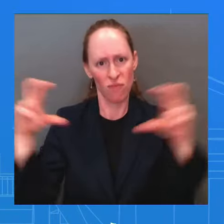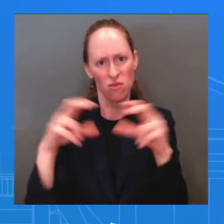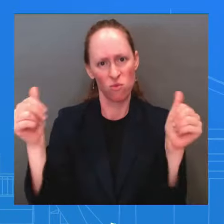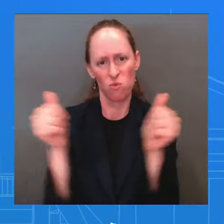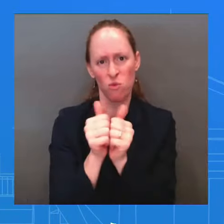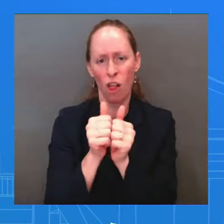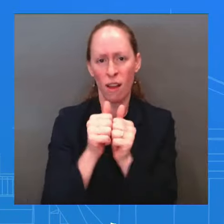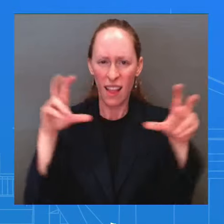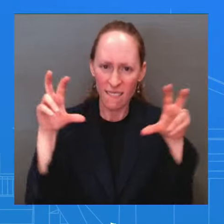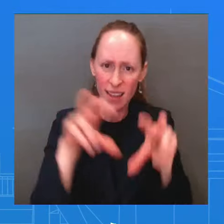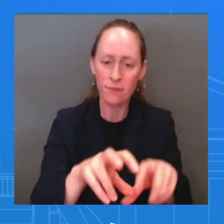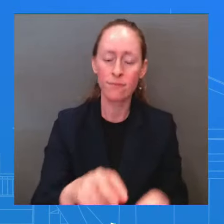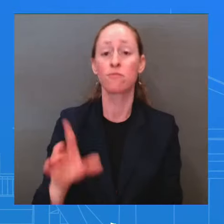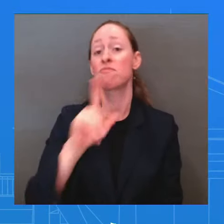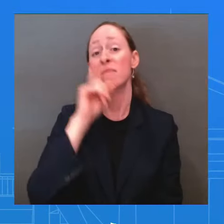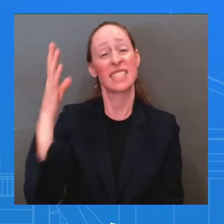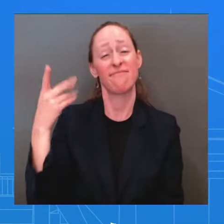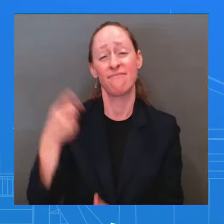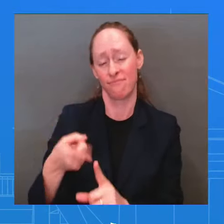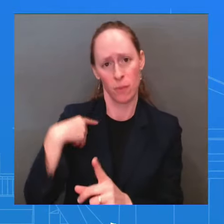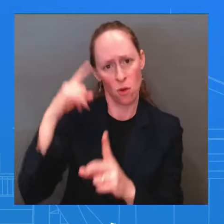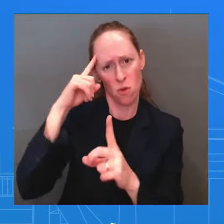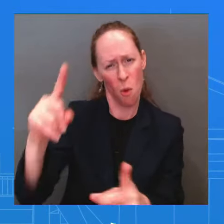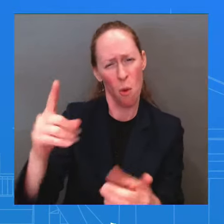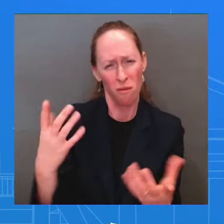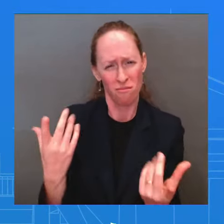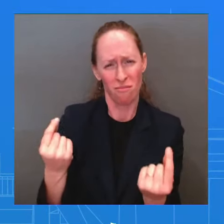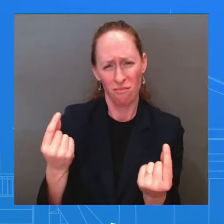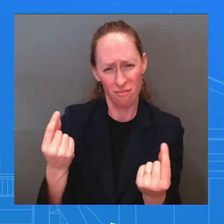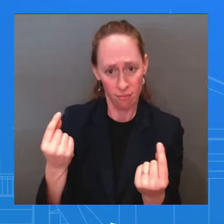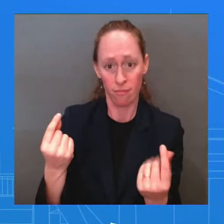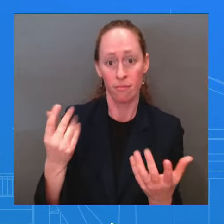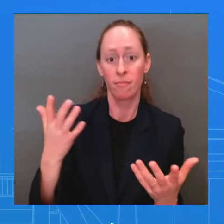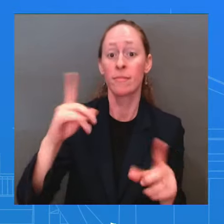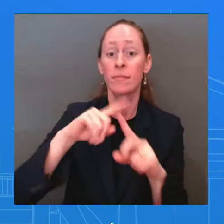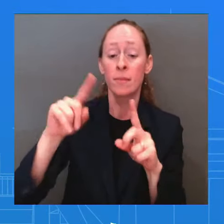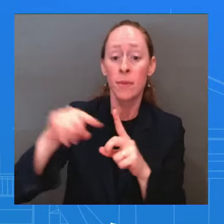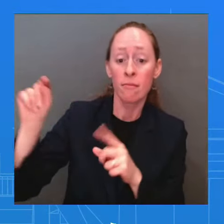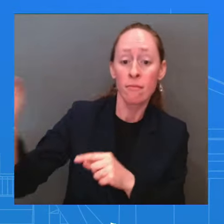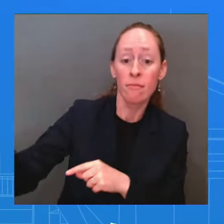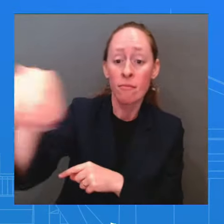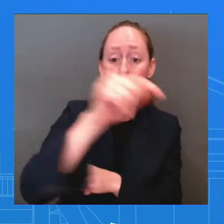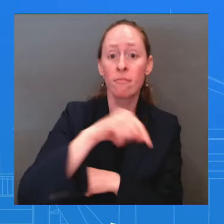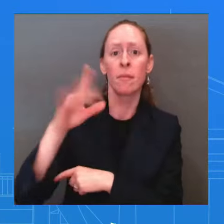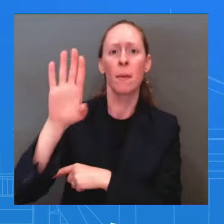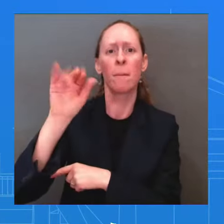of the multilateral development banks, especially the World Bank, to better serve the needs of poor and middle-income countries.